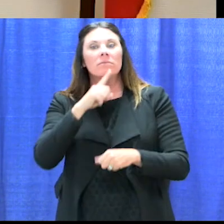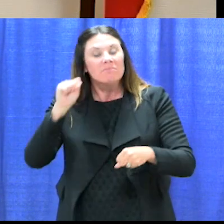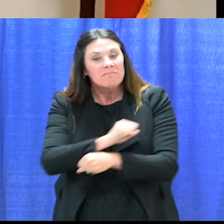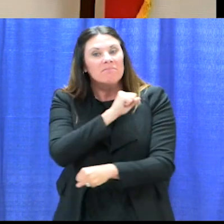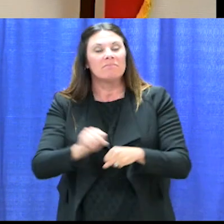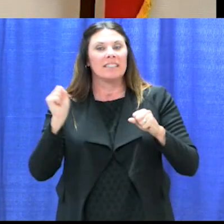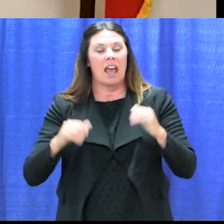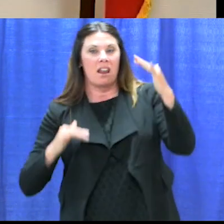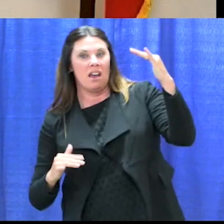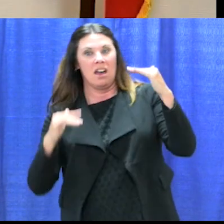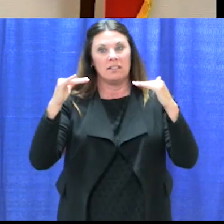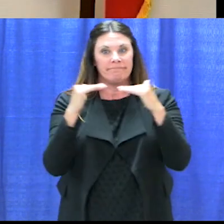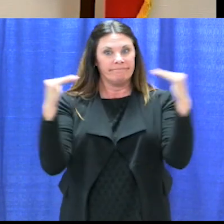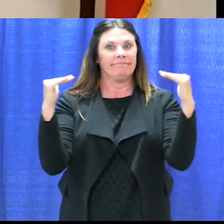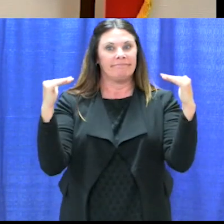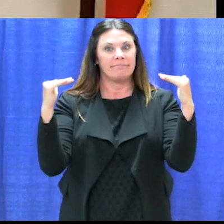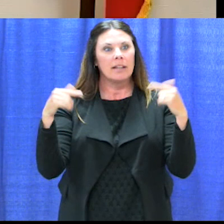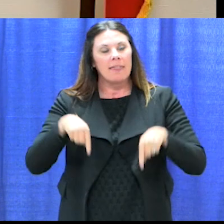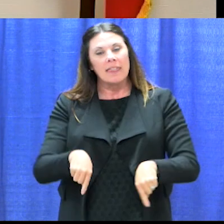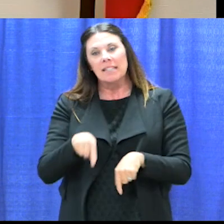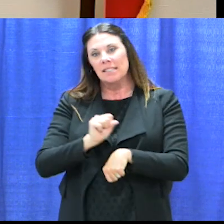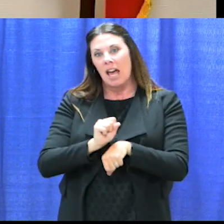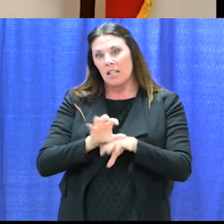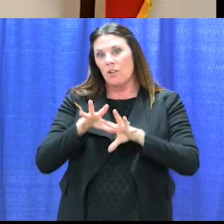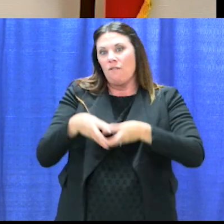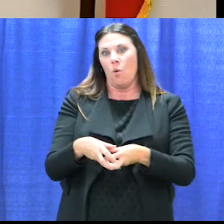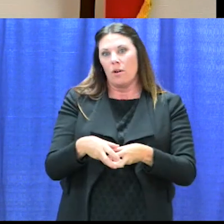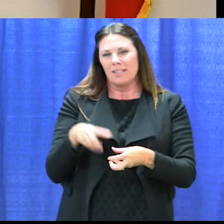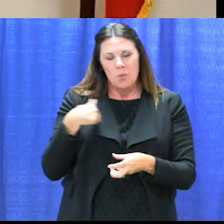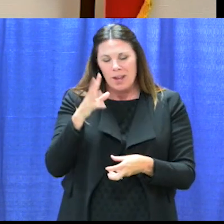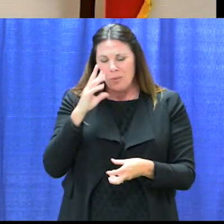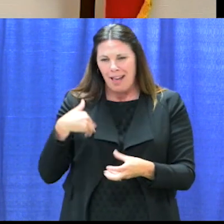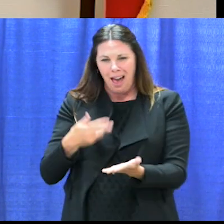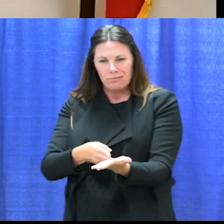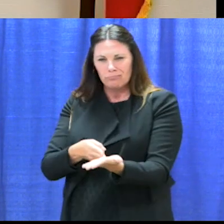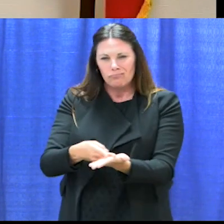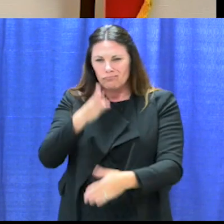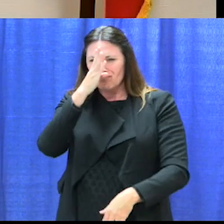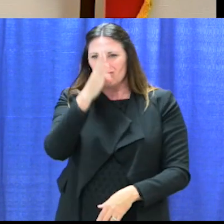The way this task force will work is that we will always have frank conversation as Senator McGuire has said.